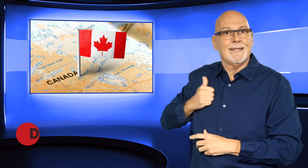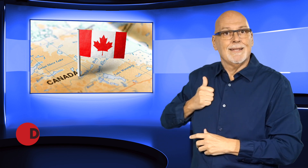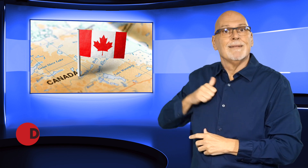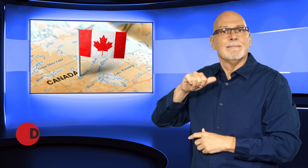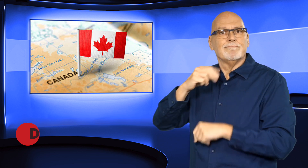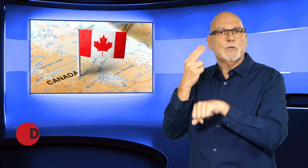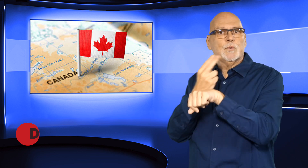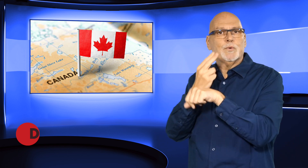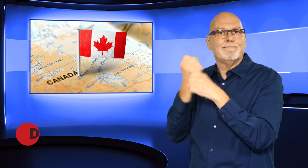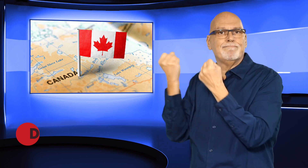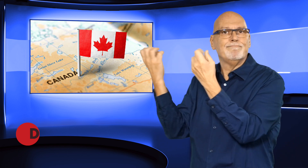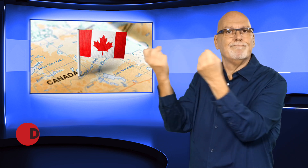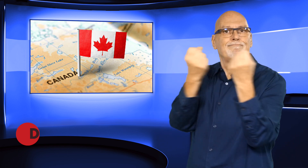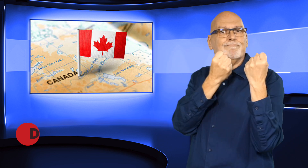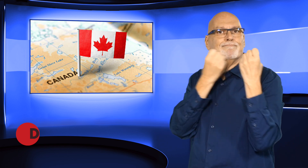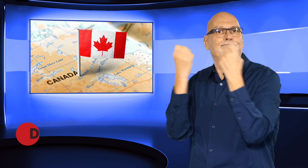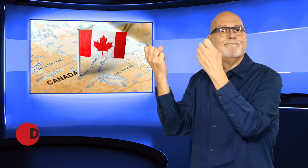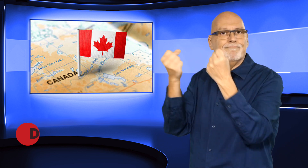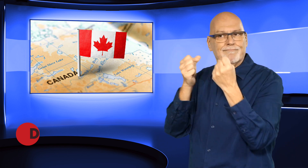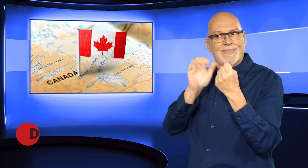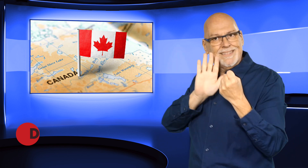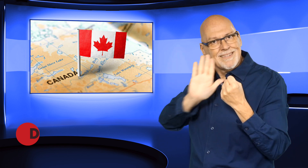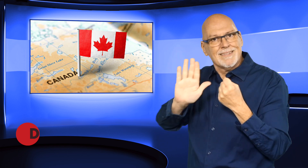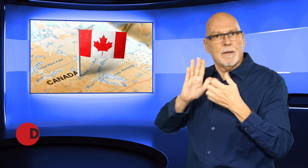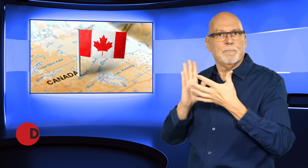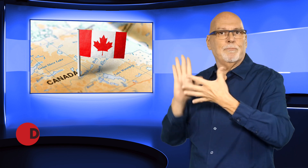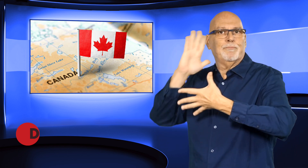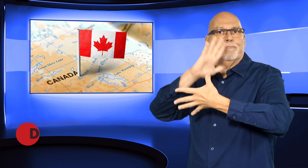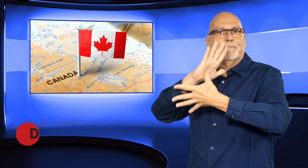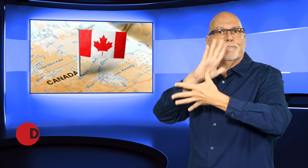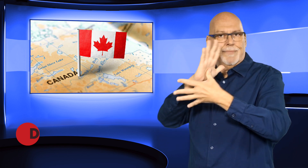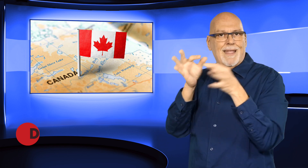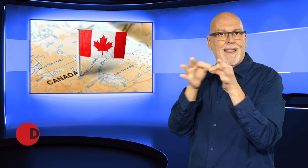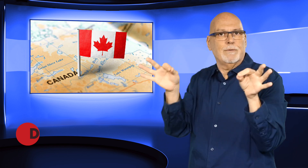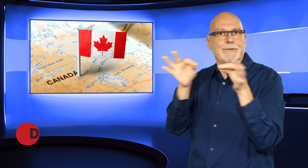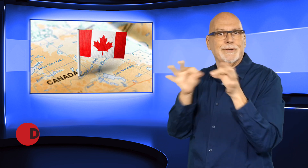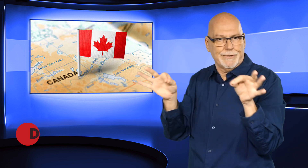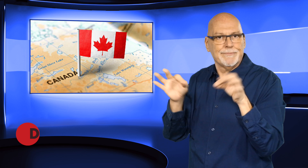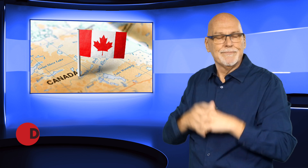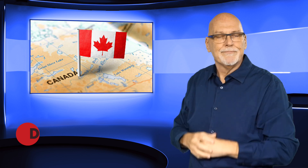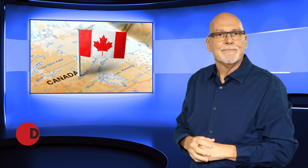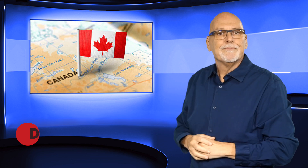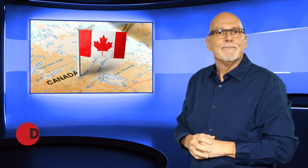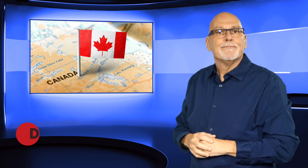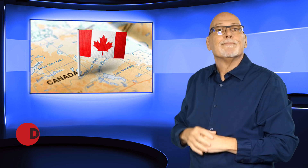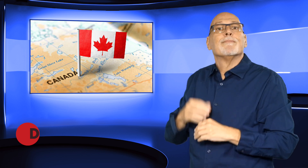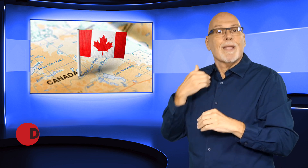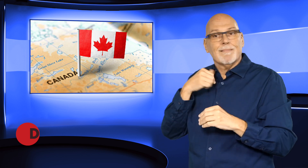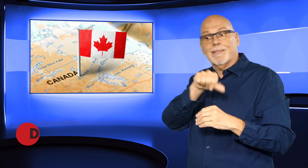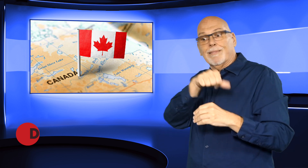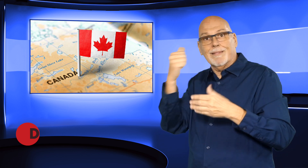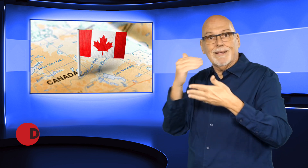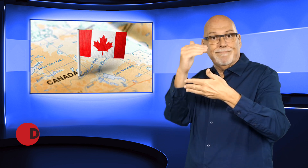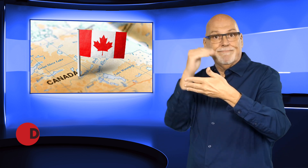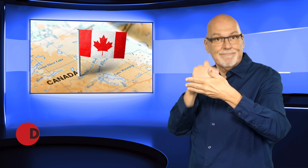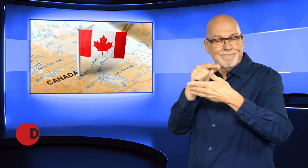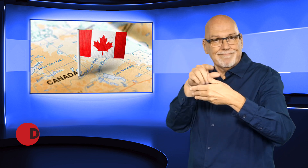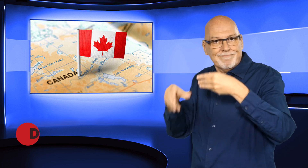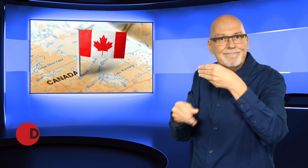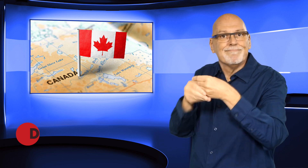that use sign language as their primary language. There are an additional